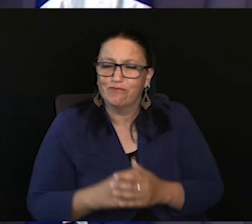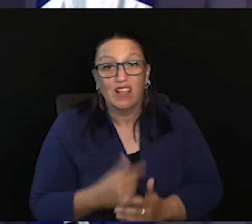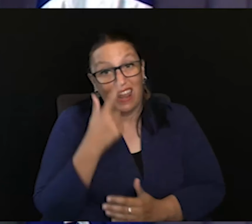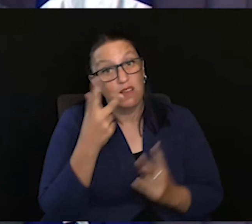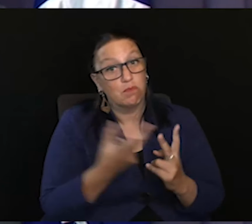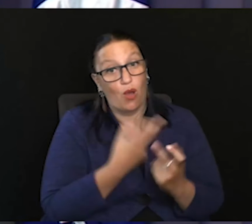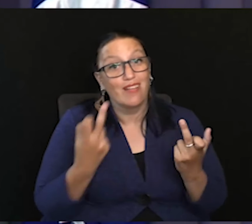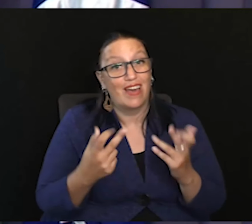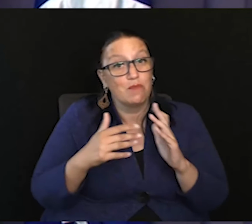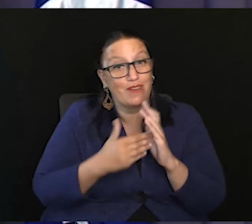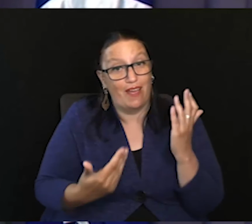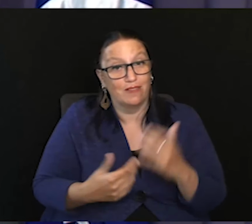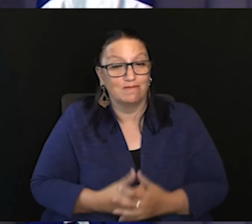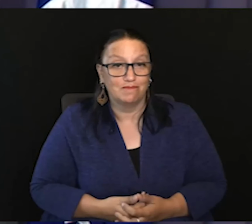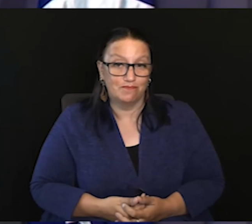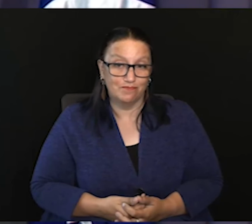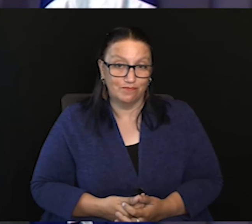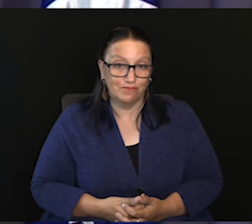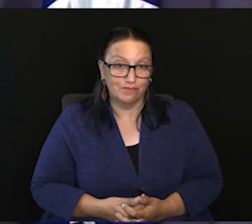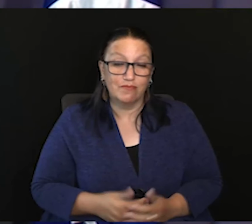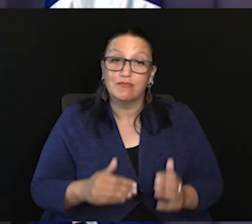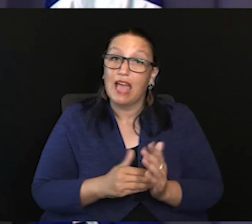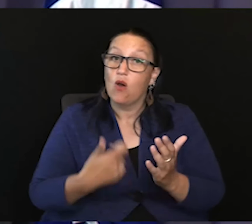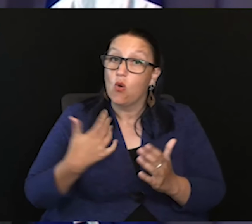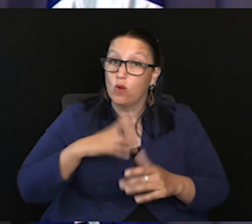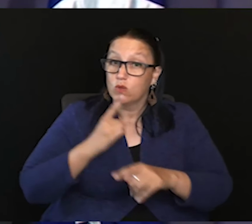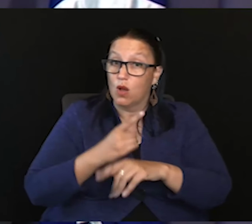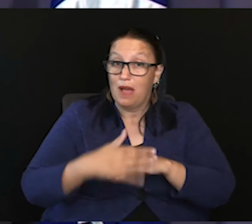I now want to briefly turn to Novavax because as the minister said,